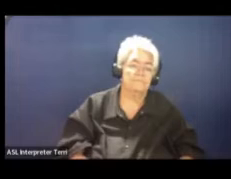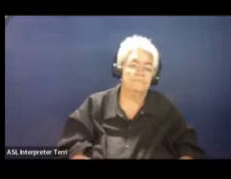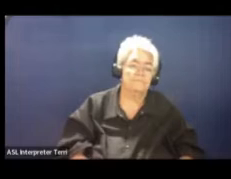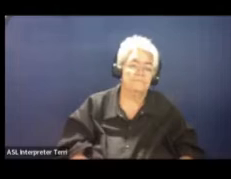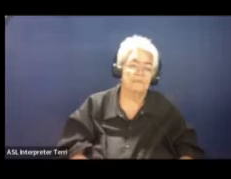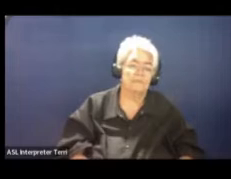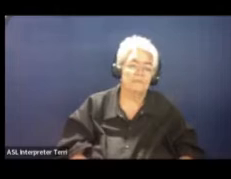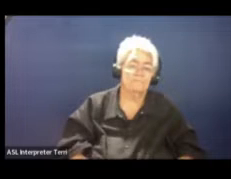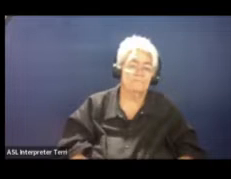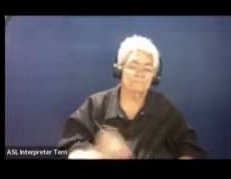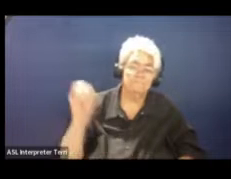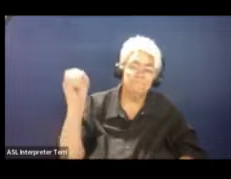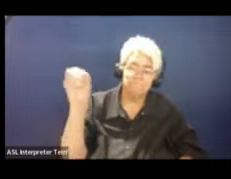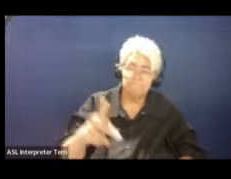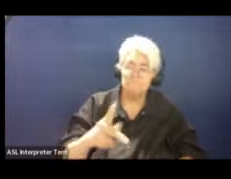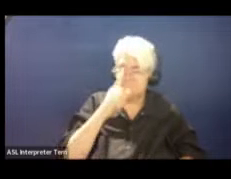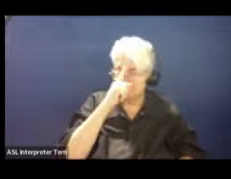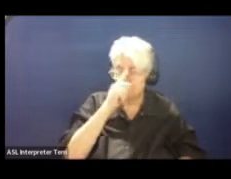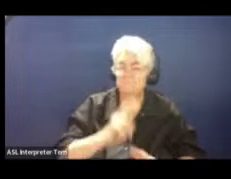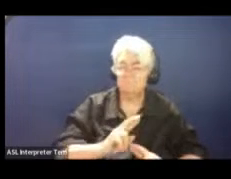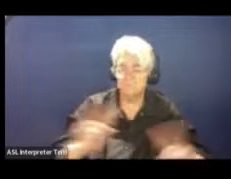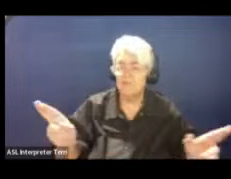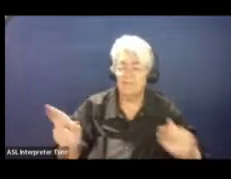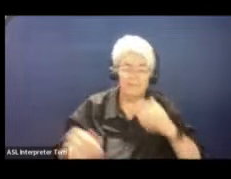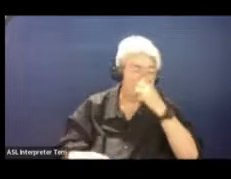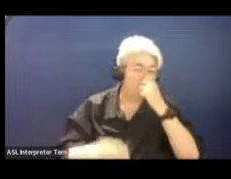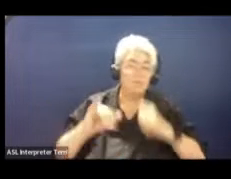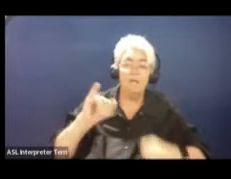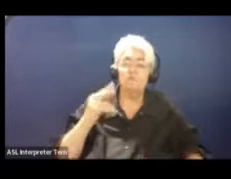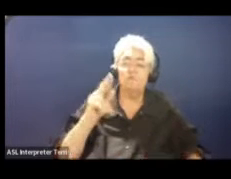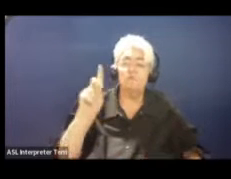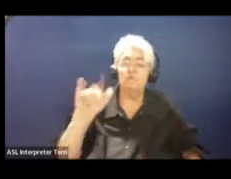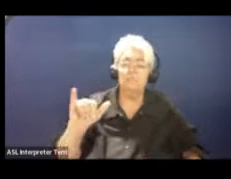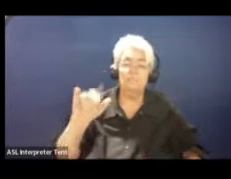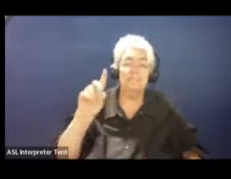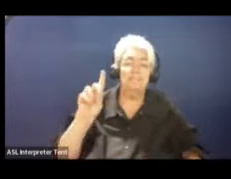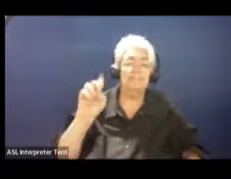Jack Storti: Okay, Judy Dettmer: Let's go ahead and get started. My name is Judy Dettmer. Very glad to have you